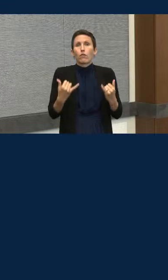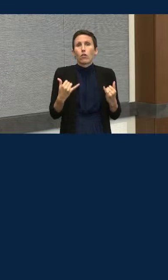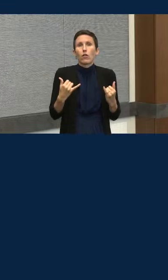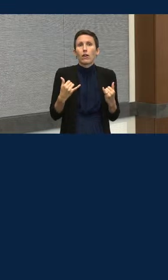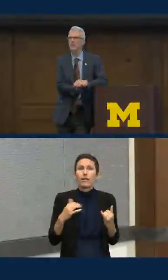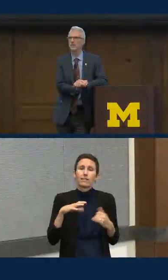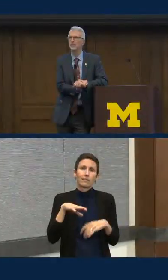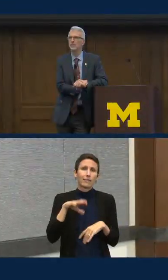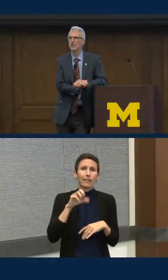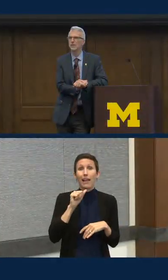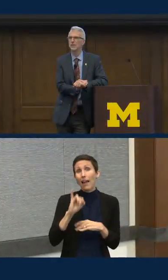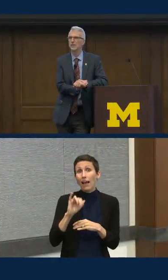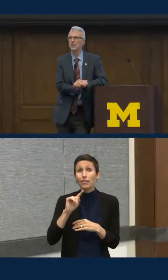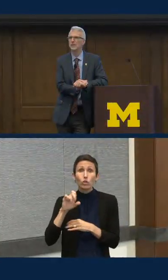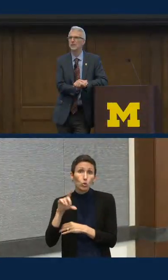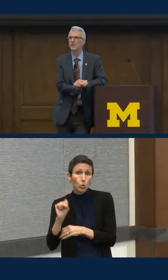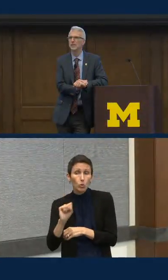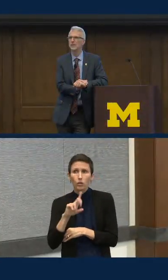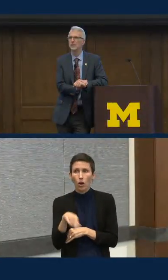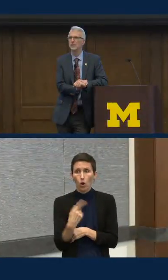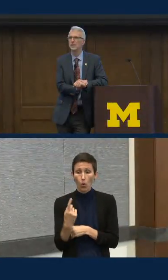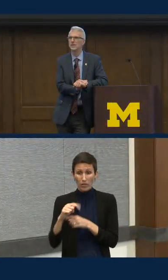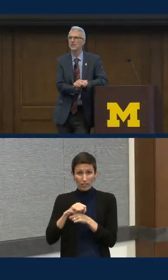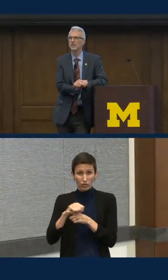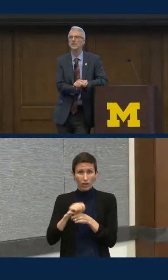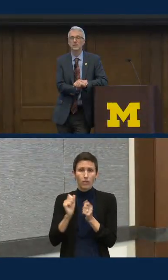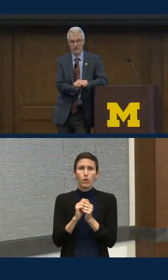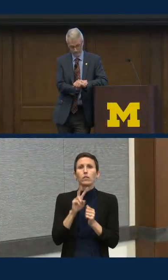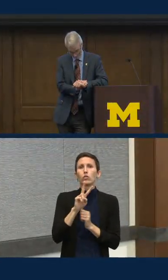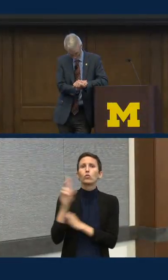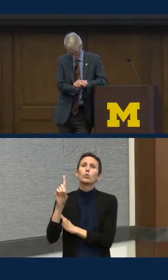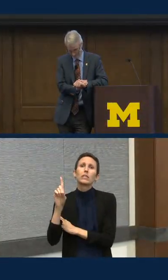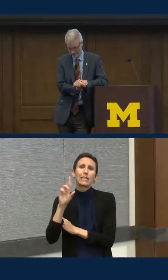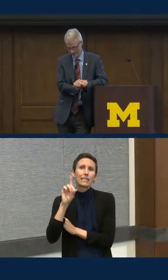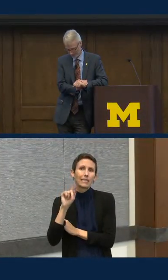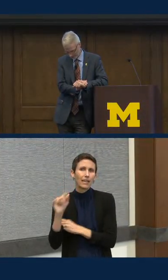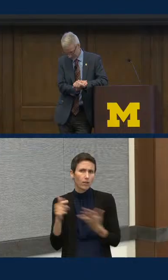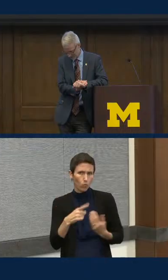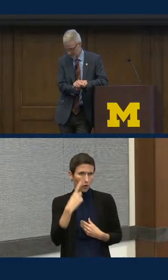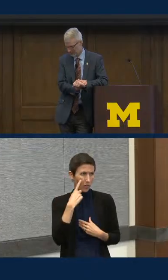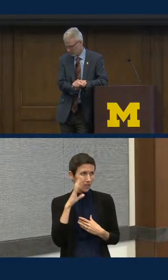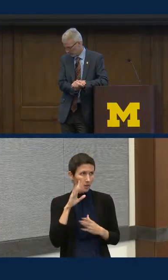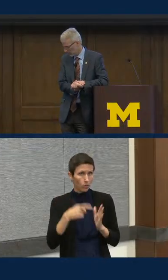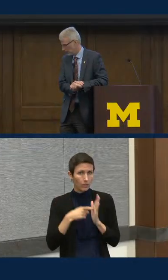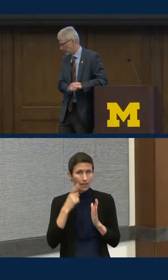tools only are trained on 2D data so what do you think it